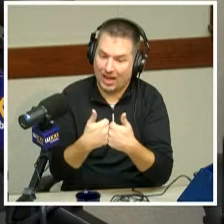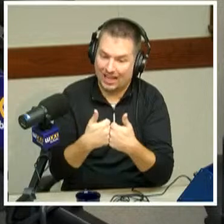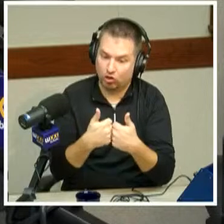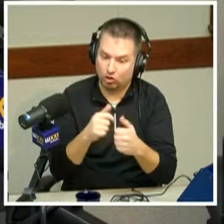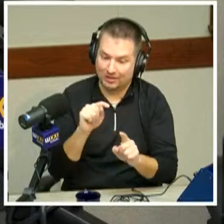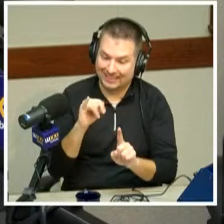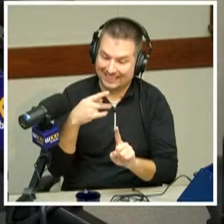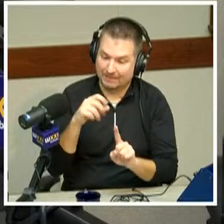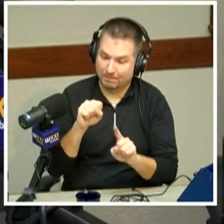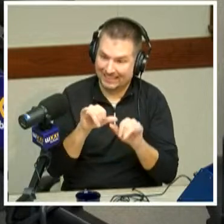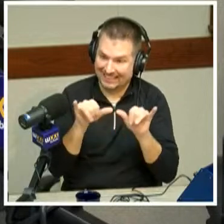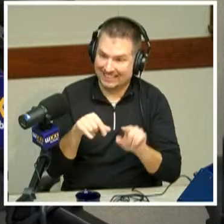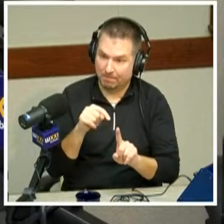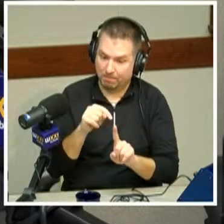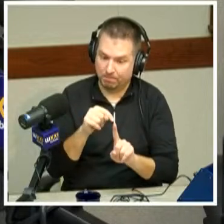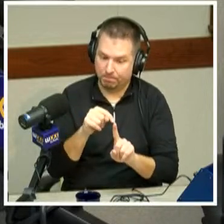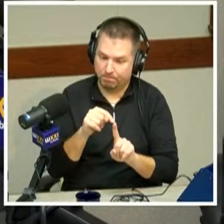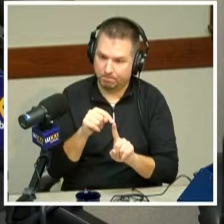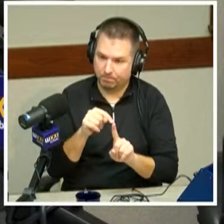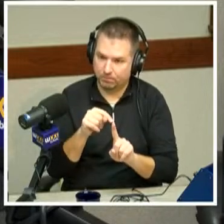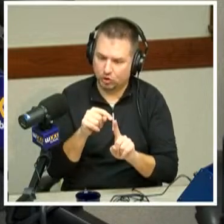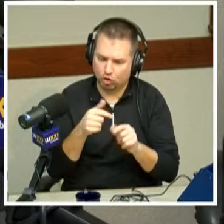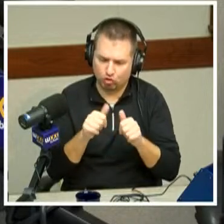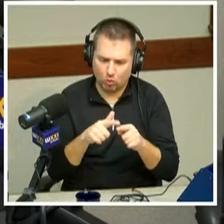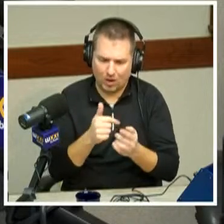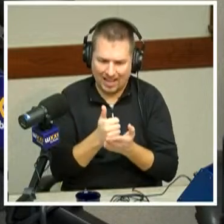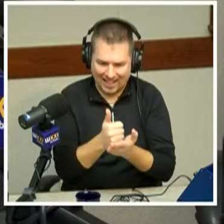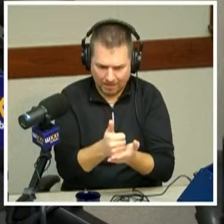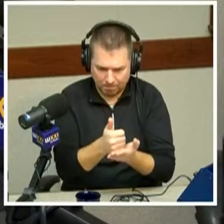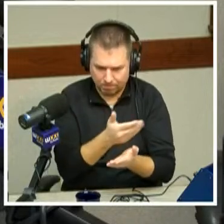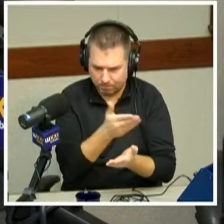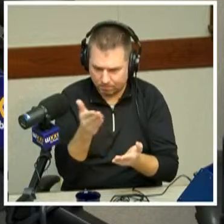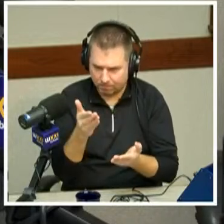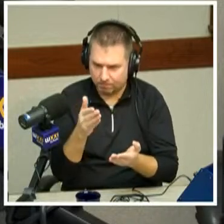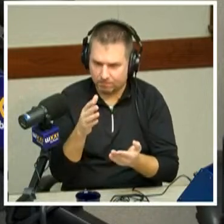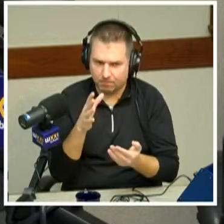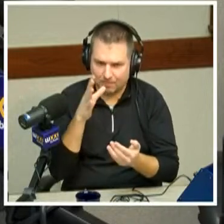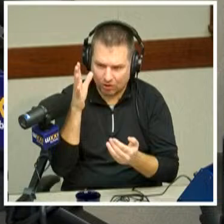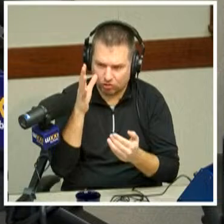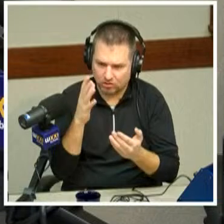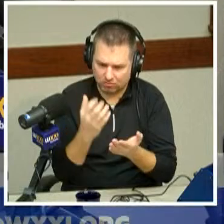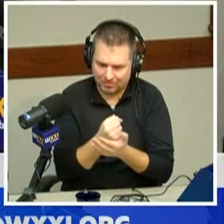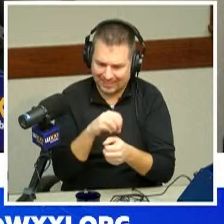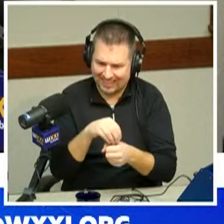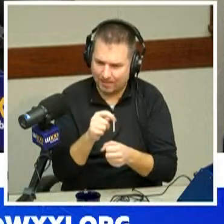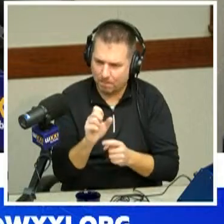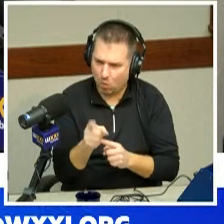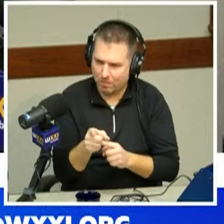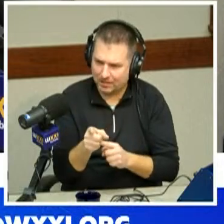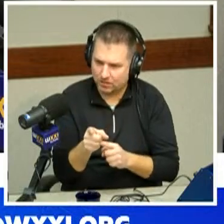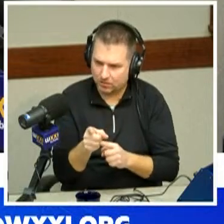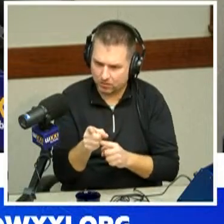that we are trying to really uh help parent to be in the moment and the moment that they want to